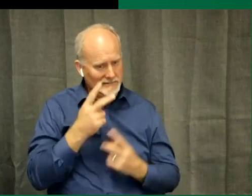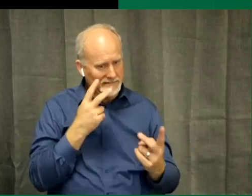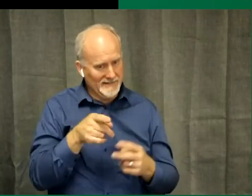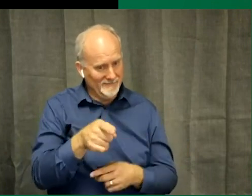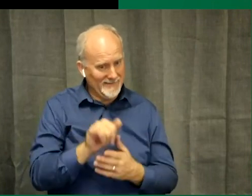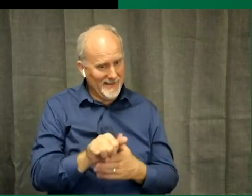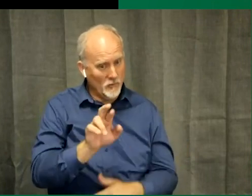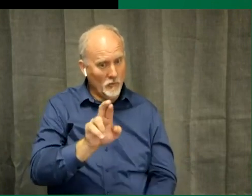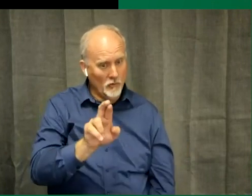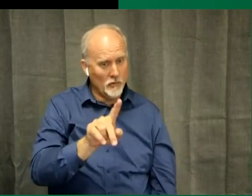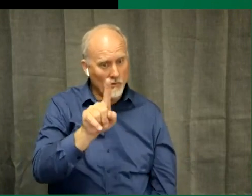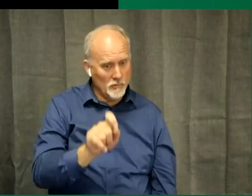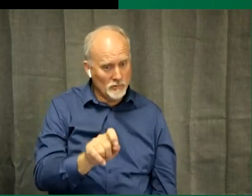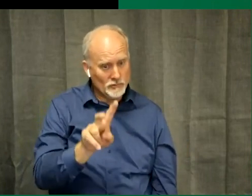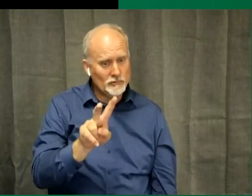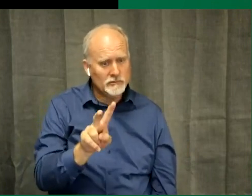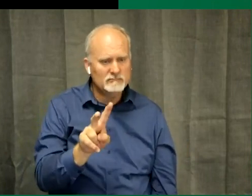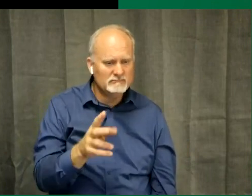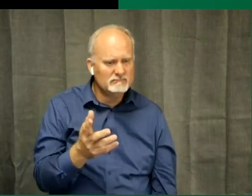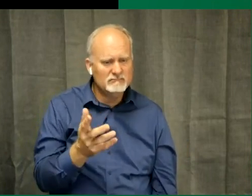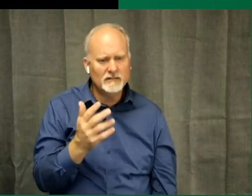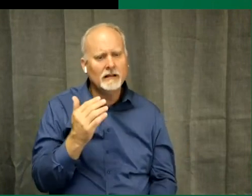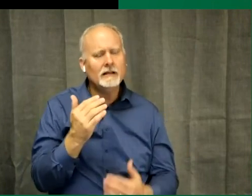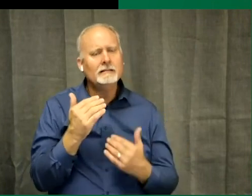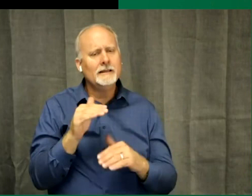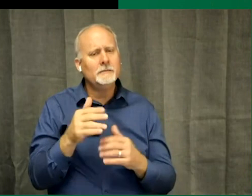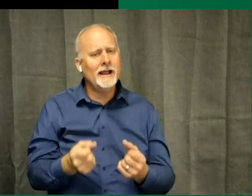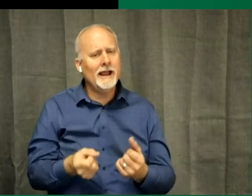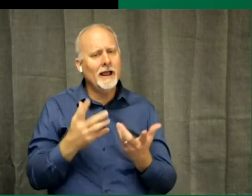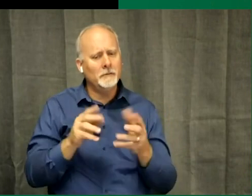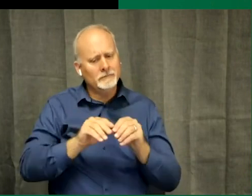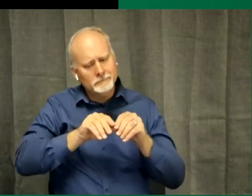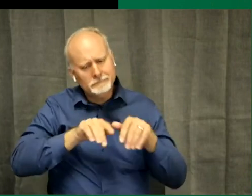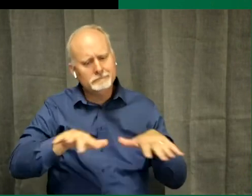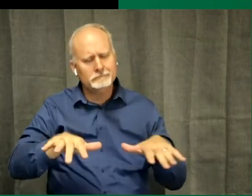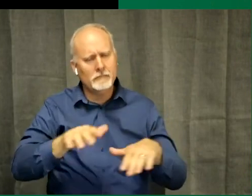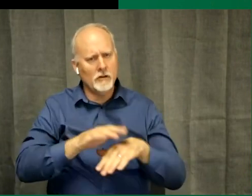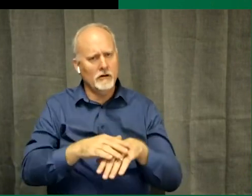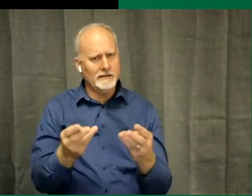at 1.2 that really limits the number of cases we have on campus so that even if a hundred students